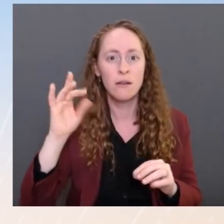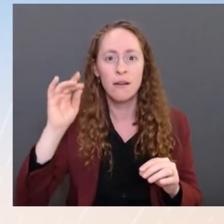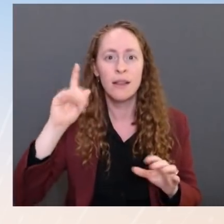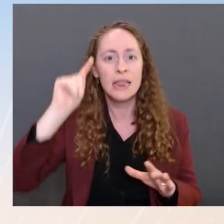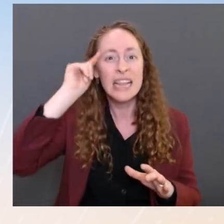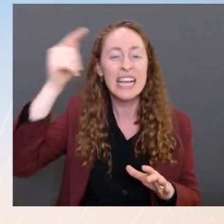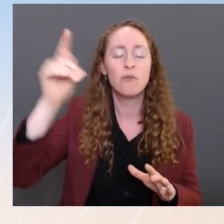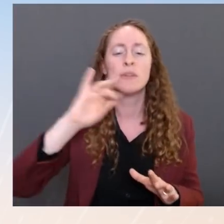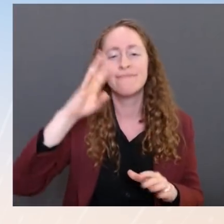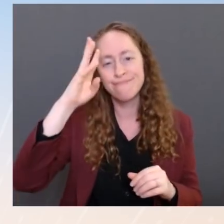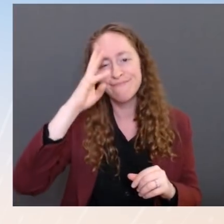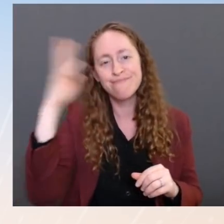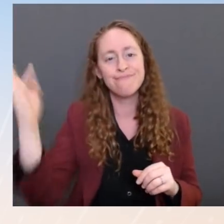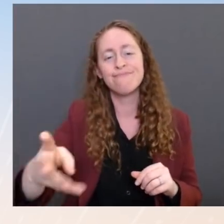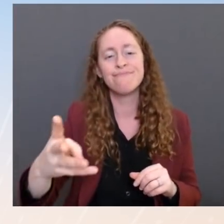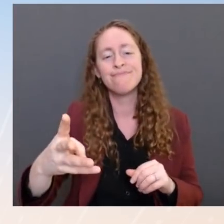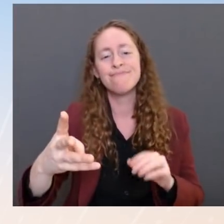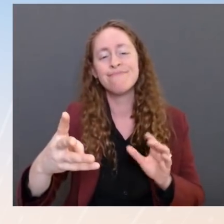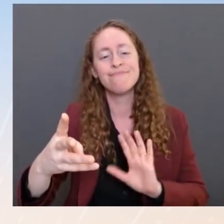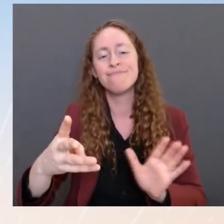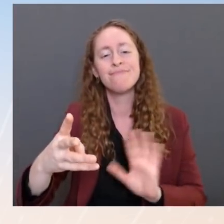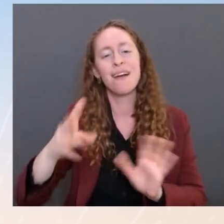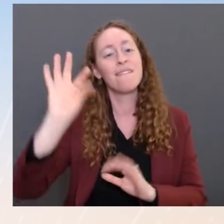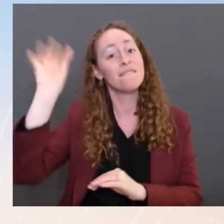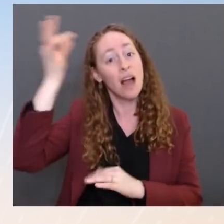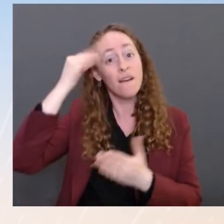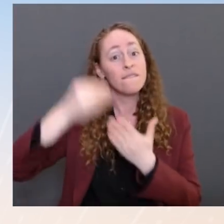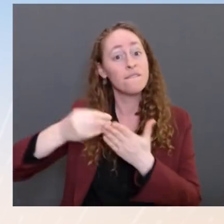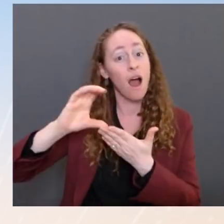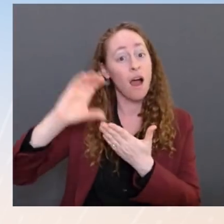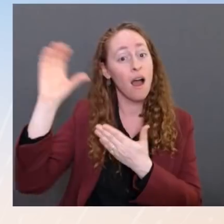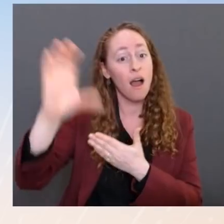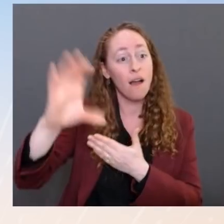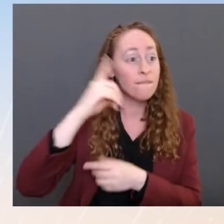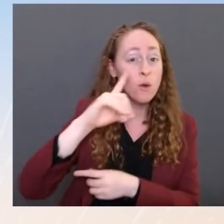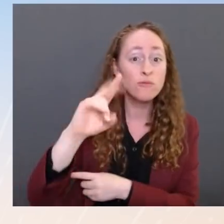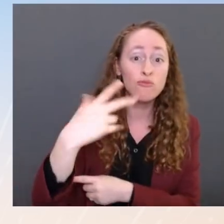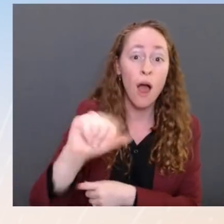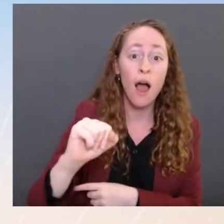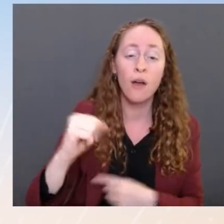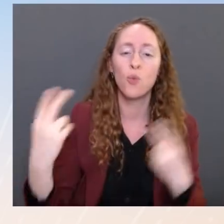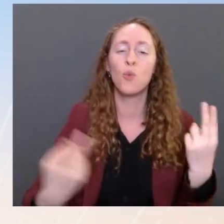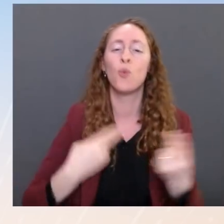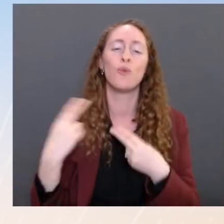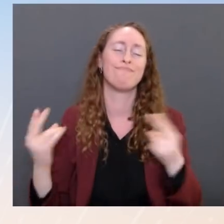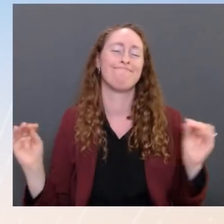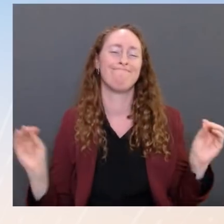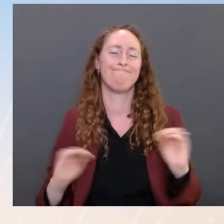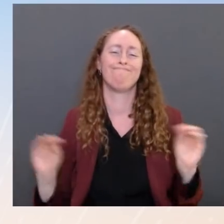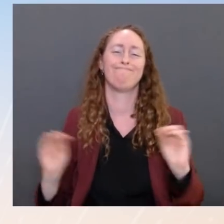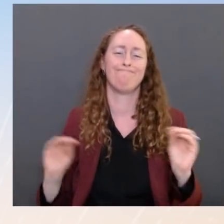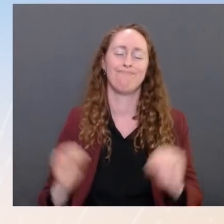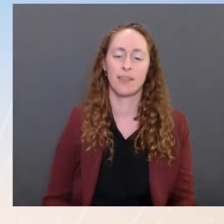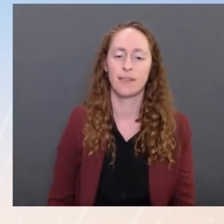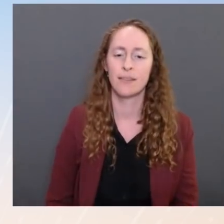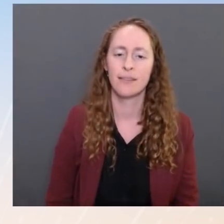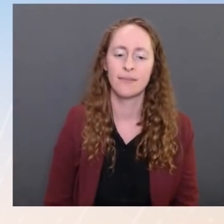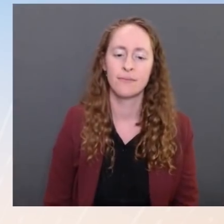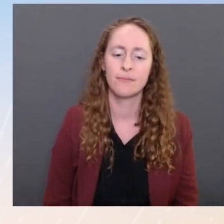The Press: And I wanted to ask about the President's comments last night. He went off about MAGA again. Ms. Psaki: Yeah. MAGA king. King MAGA. The Press: Yes.